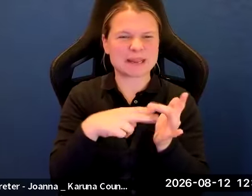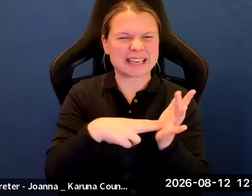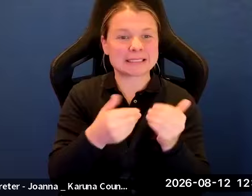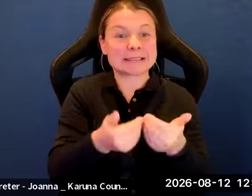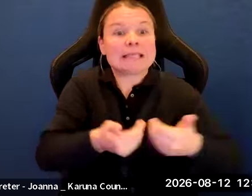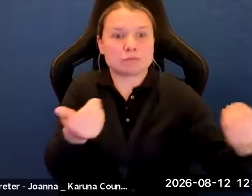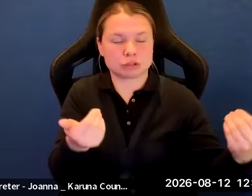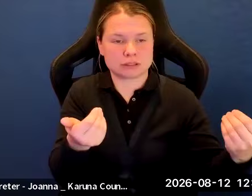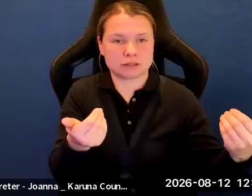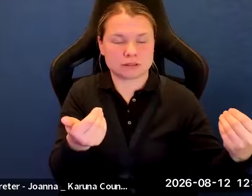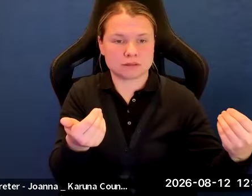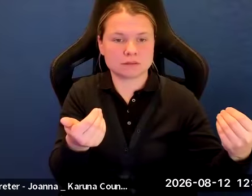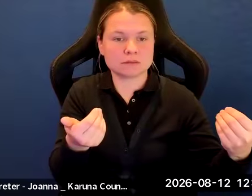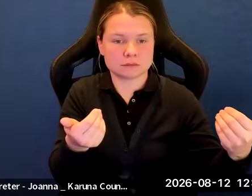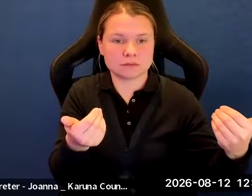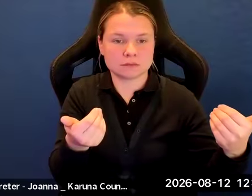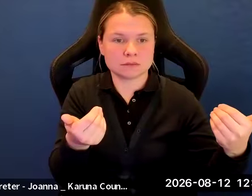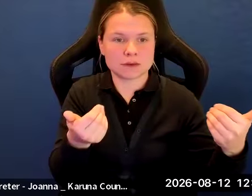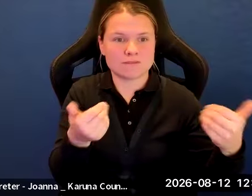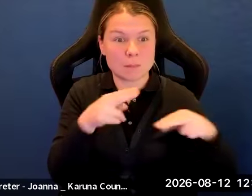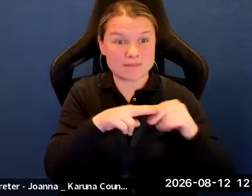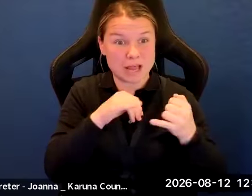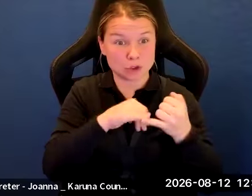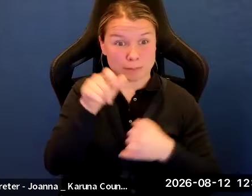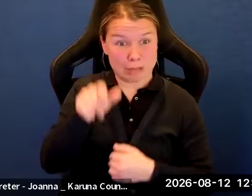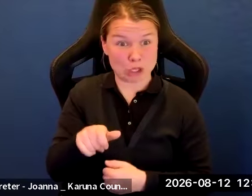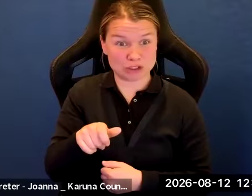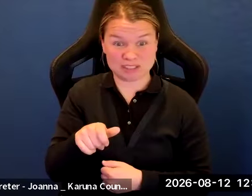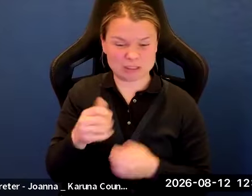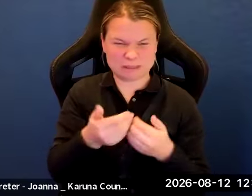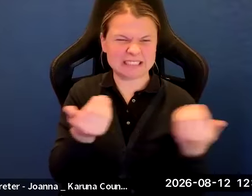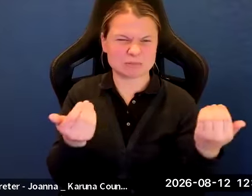to provide oversight and administration of the